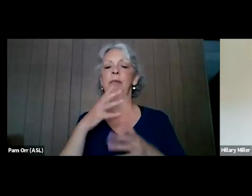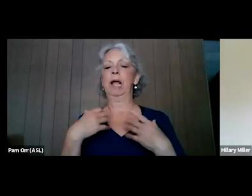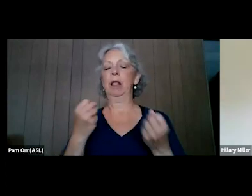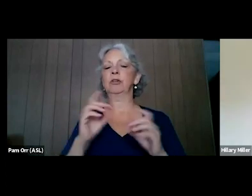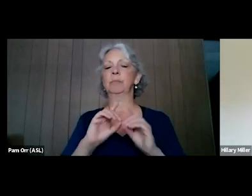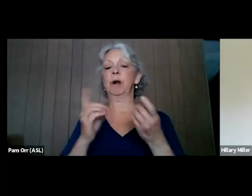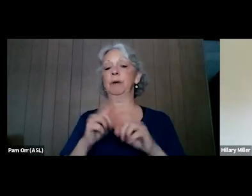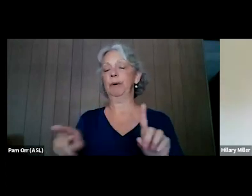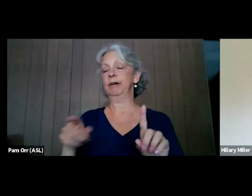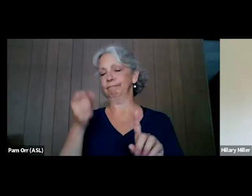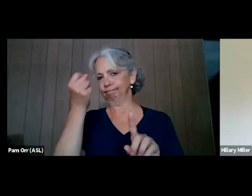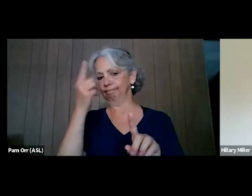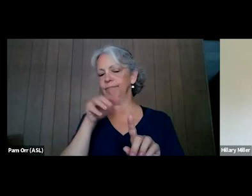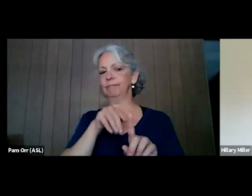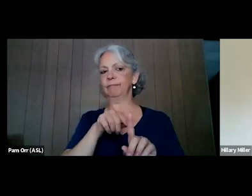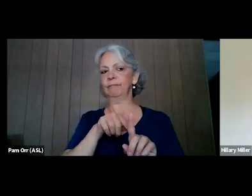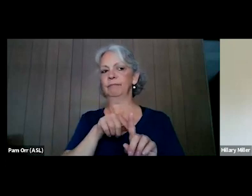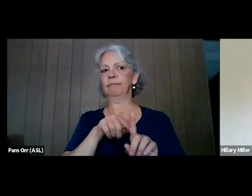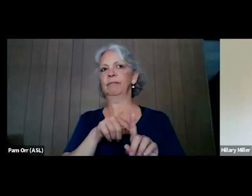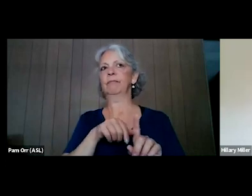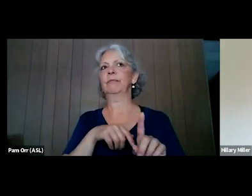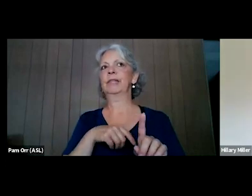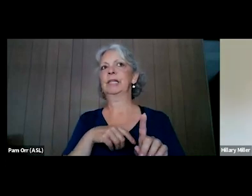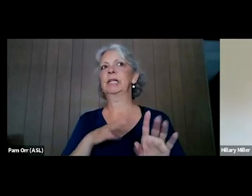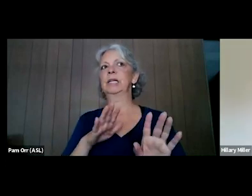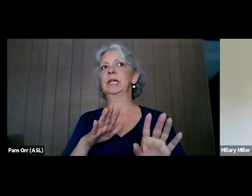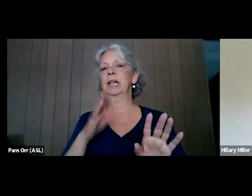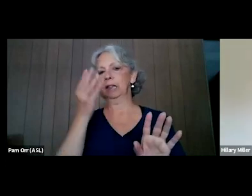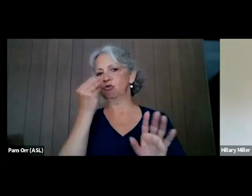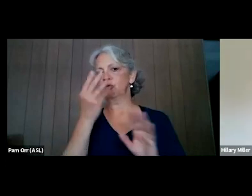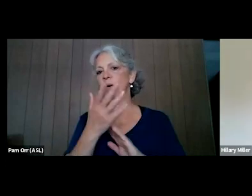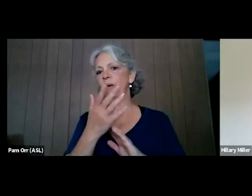is that we importantly need to just be aware